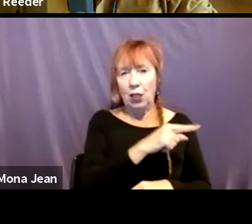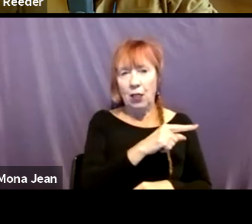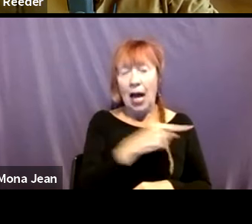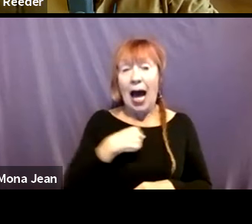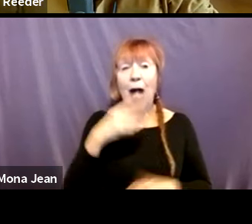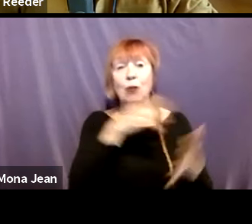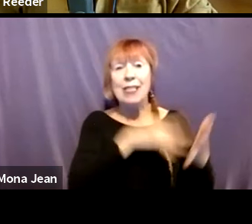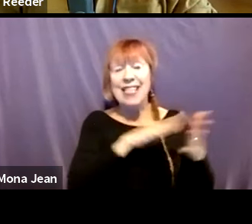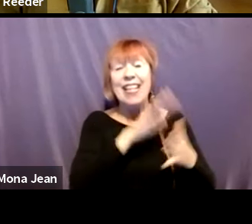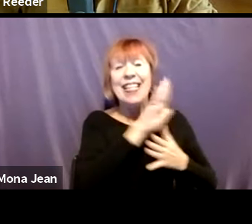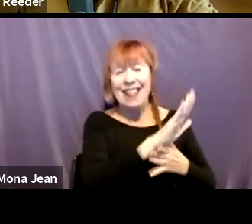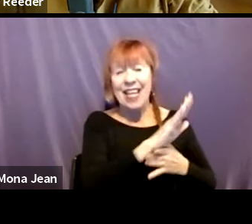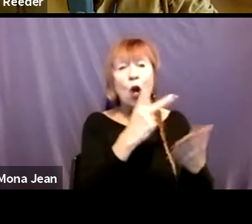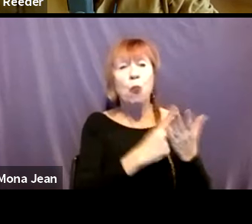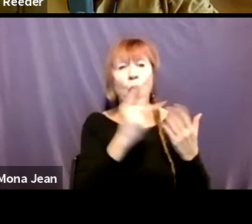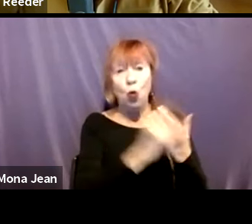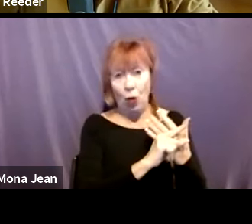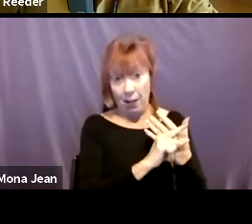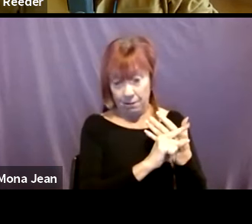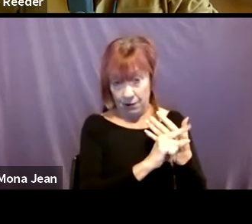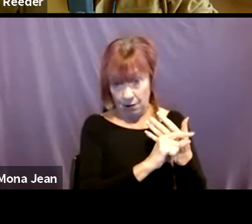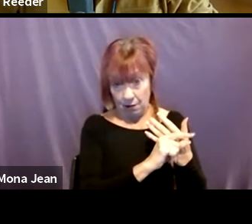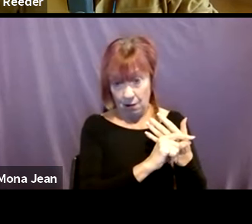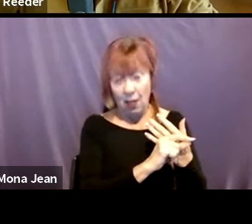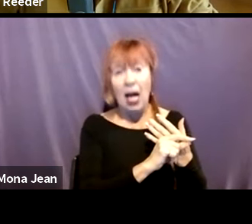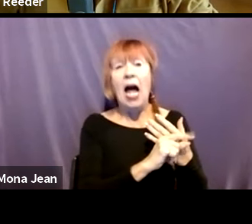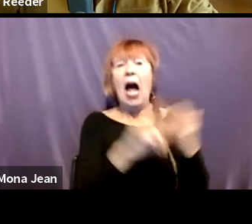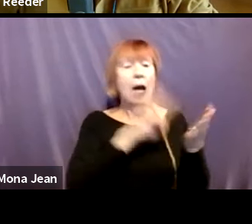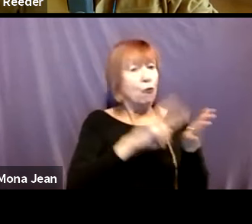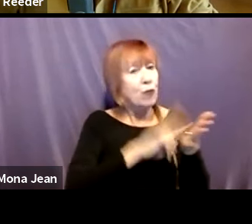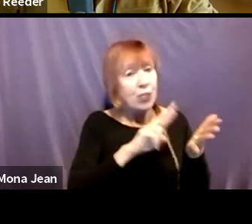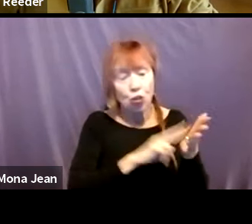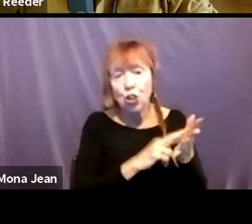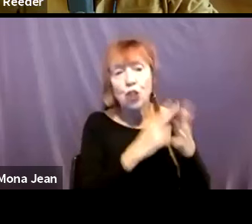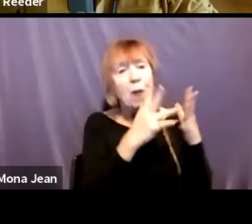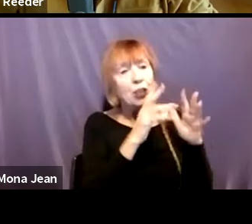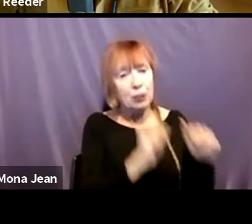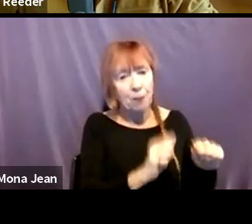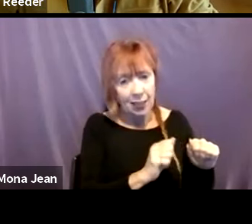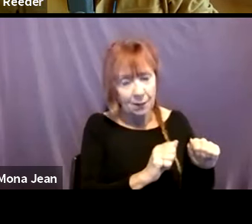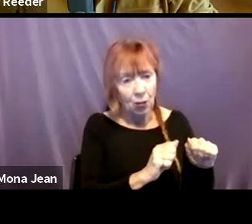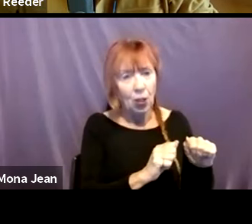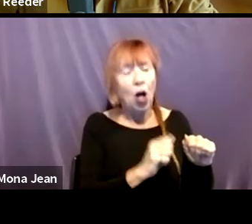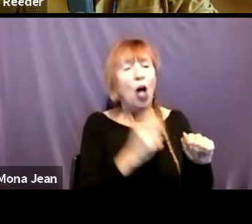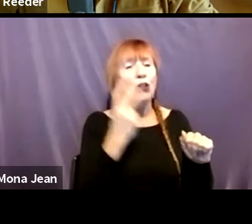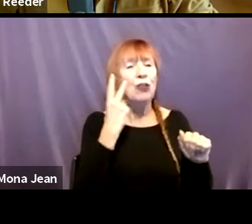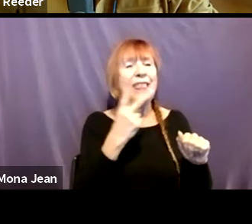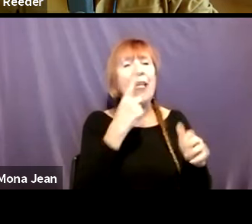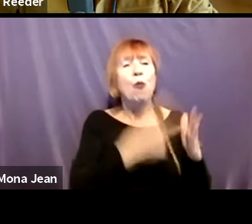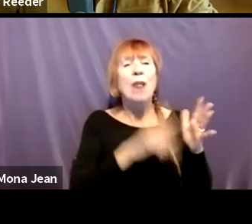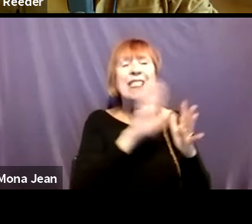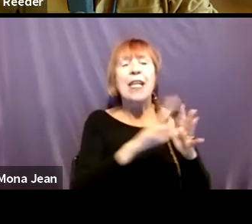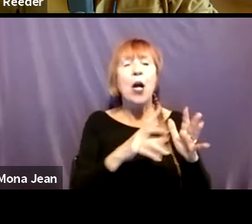I also try to dig for as much research as just possible trying to see like what their mandate is. And I was gonna say this earlier.